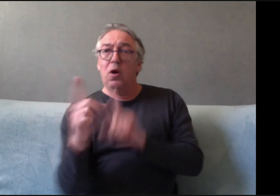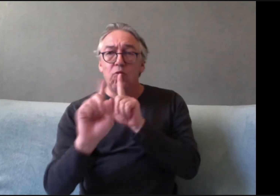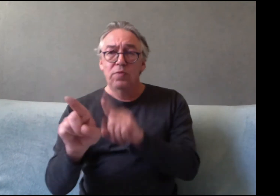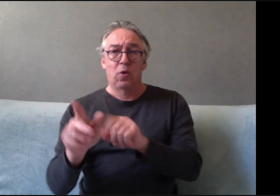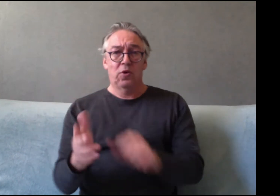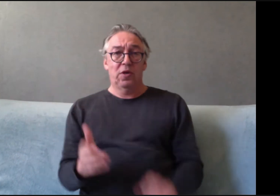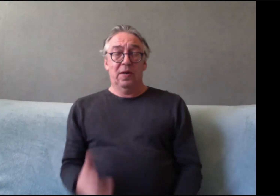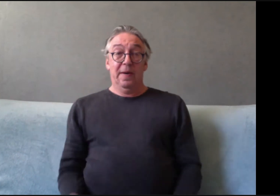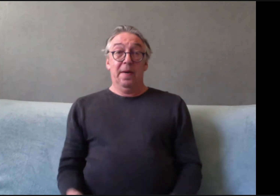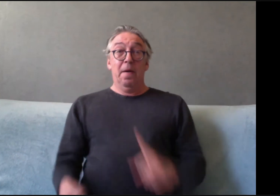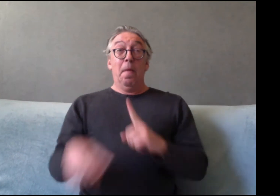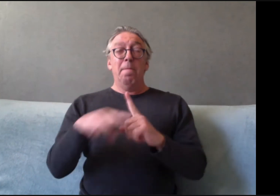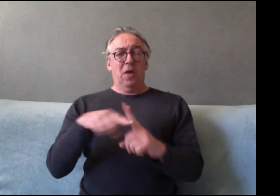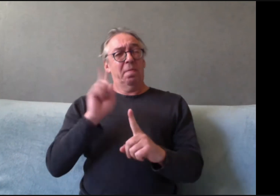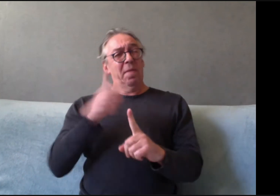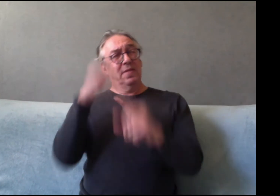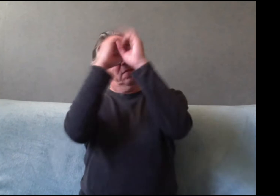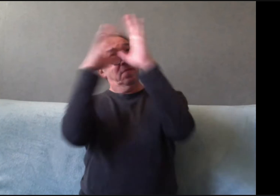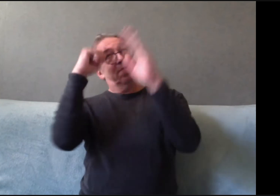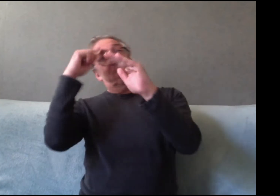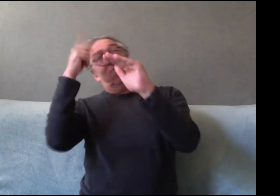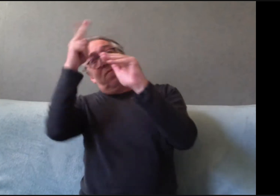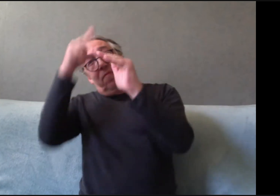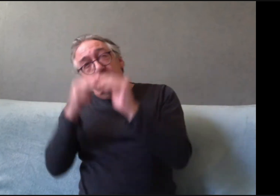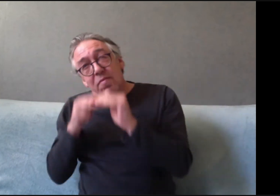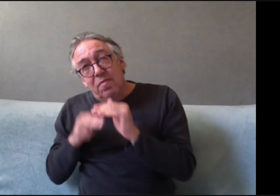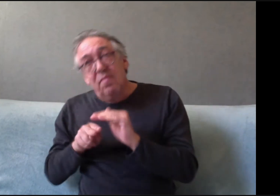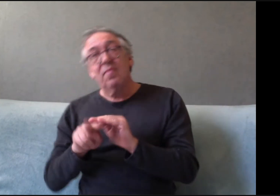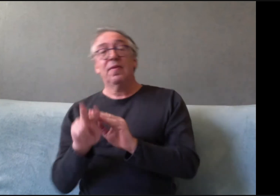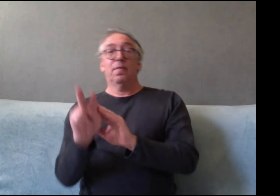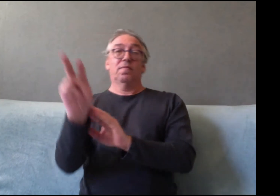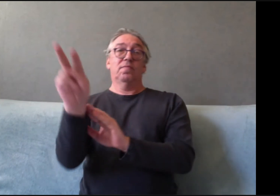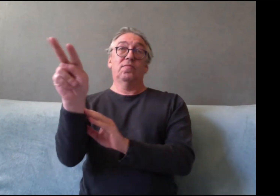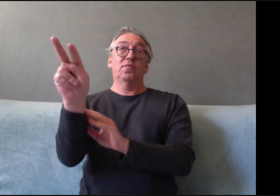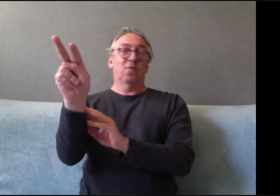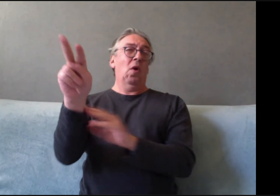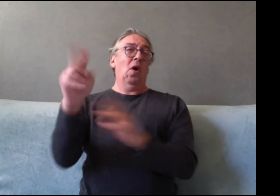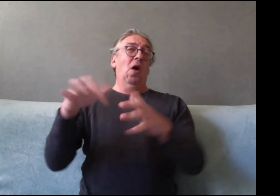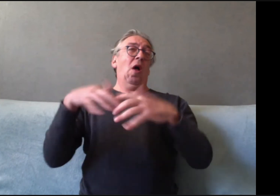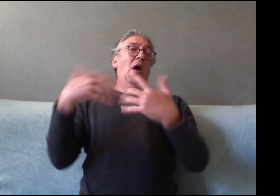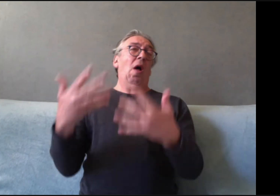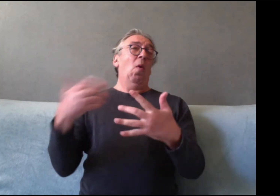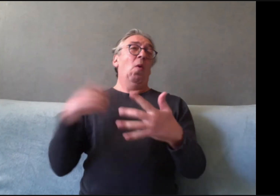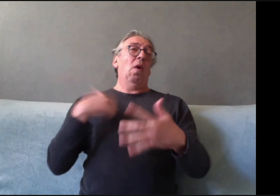to rebuild our society in the medium and long term,